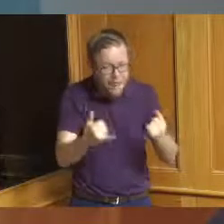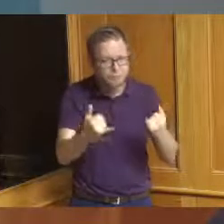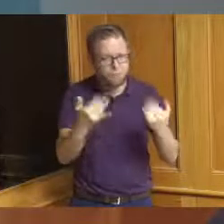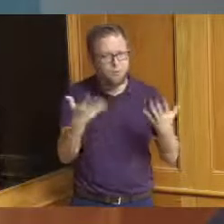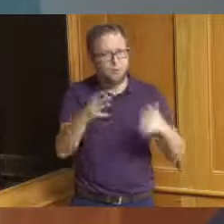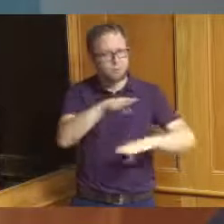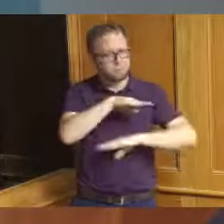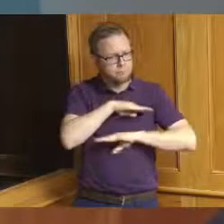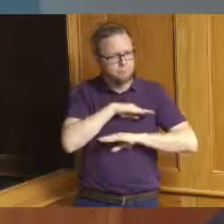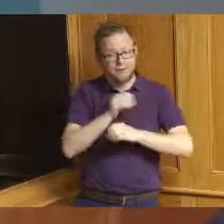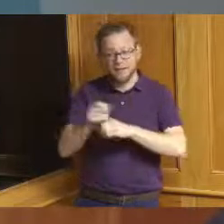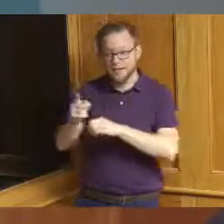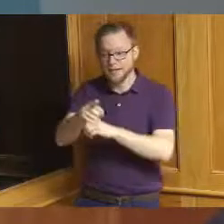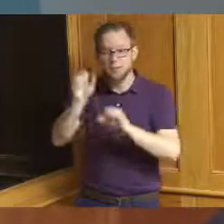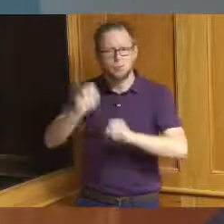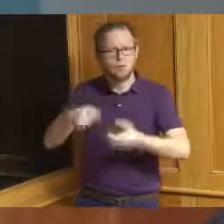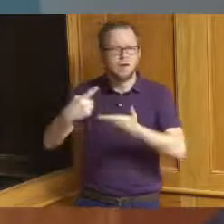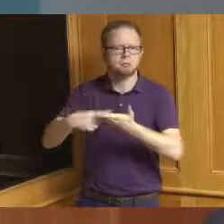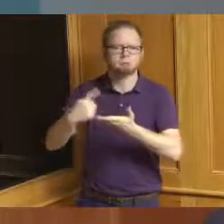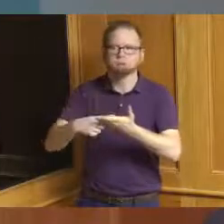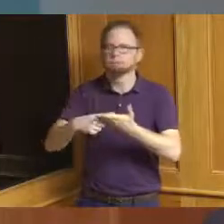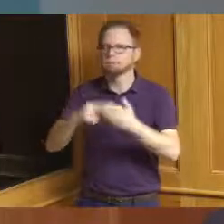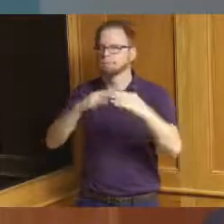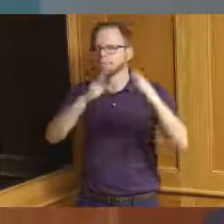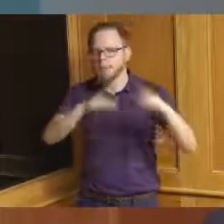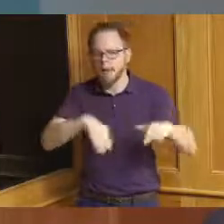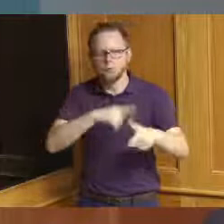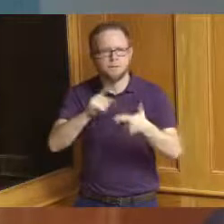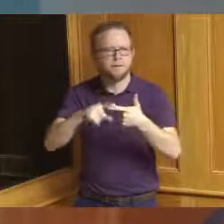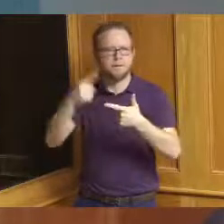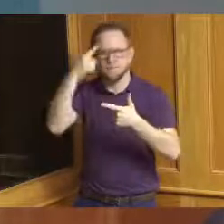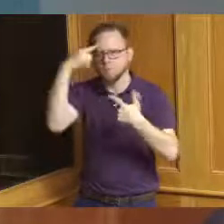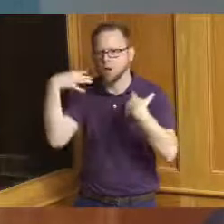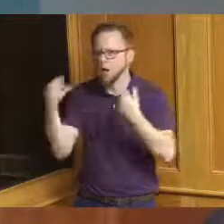related to housing and mental health and workforce and youth development because that's what's on the